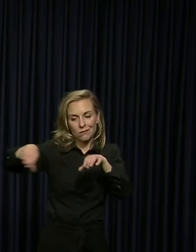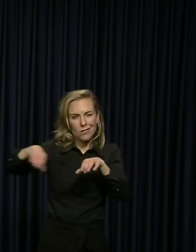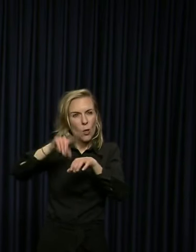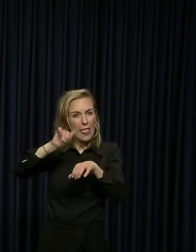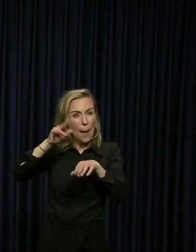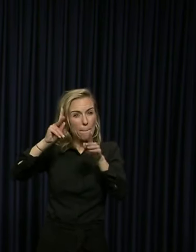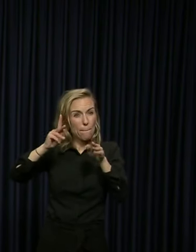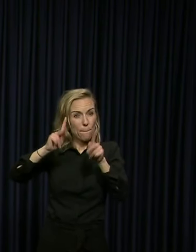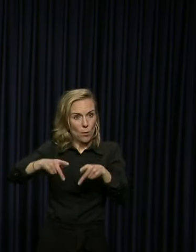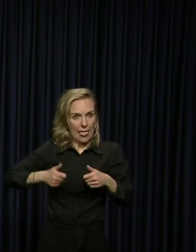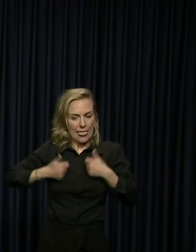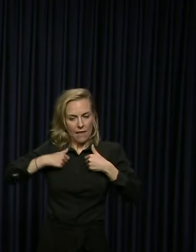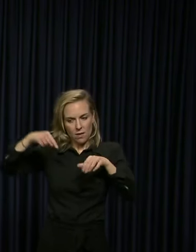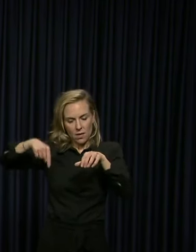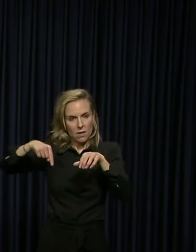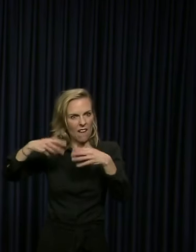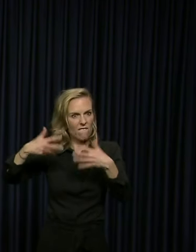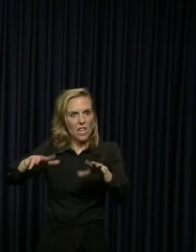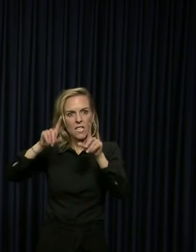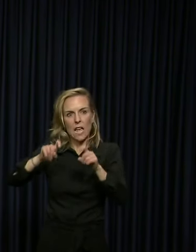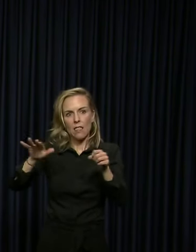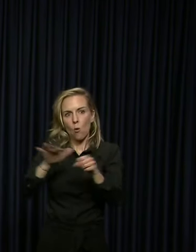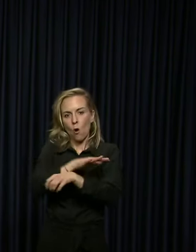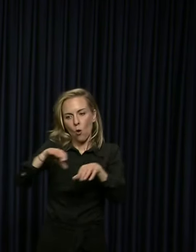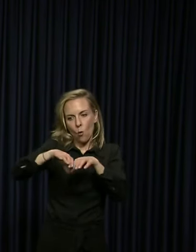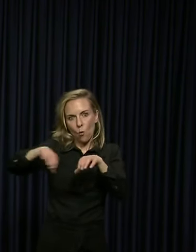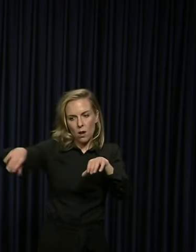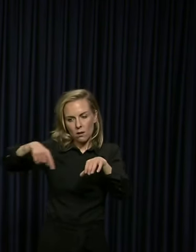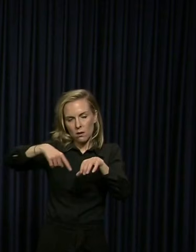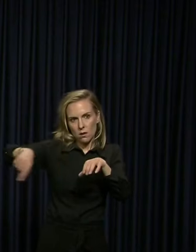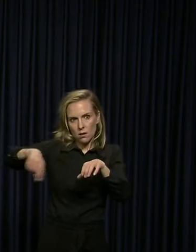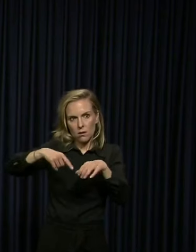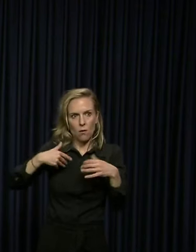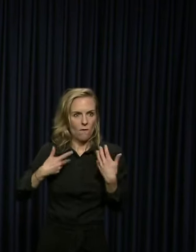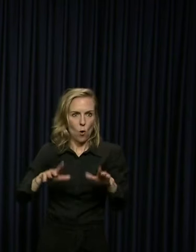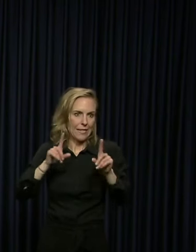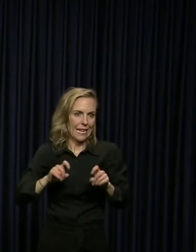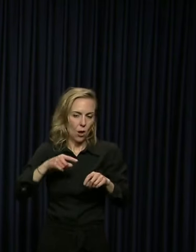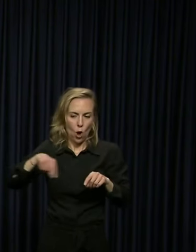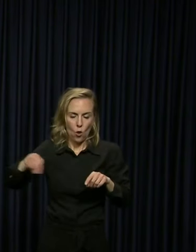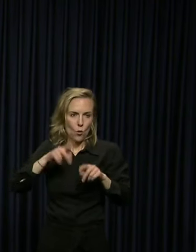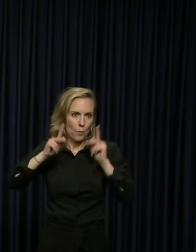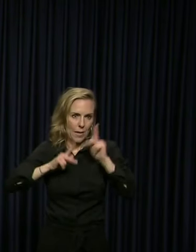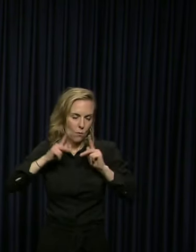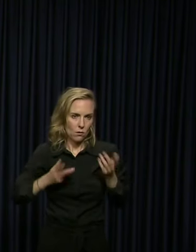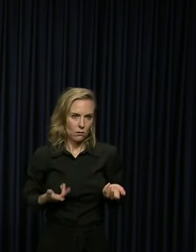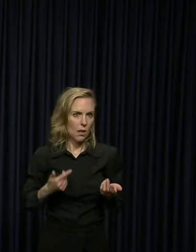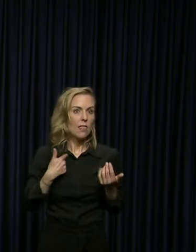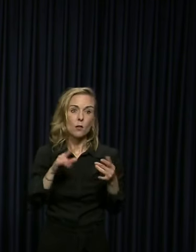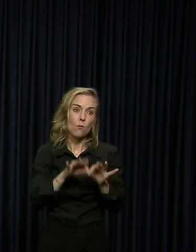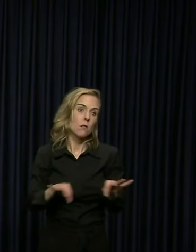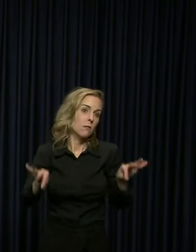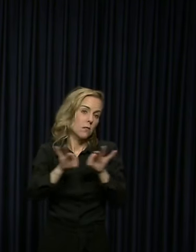WHAT DO I THINK ABOUT THAT? WHAT PERCENTAGE HAVE WE RECEIVED FROM THE STRATEGIC NATIONAL